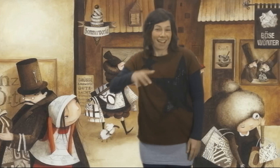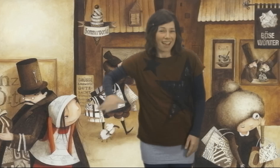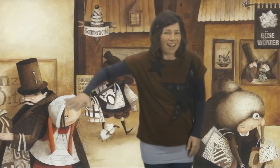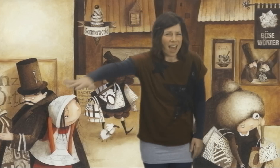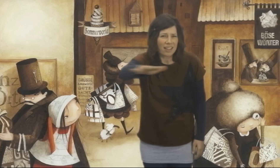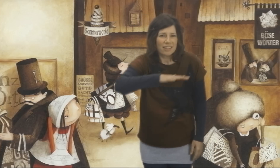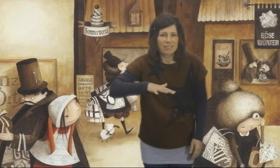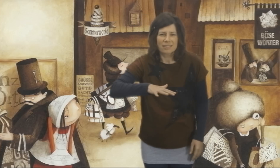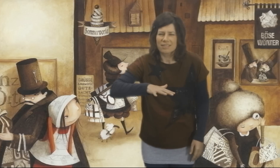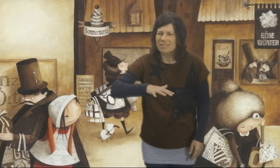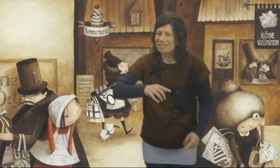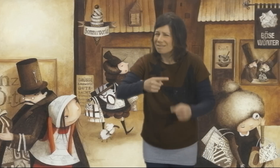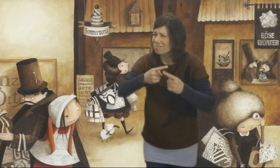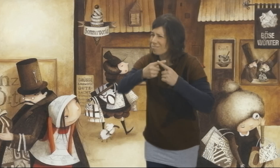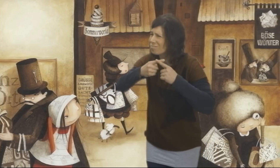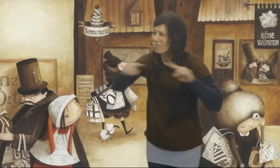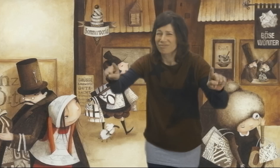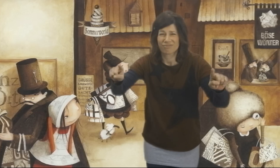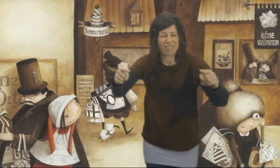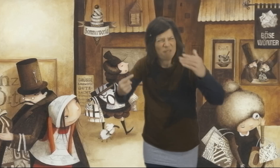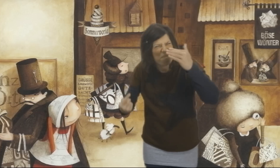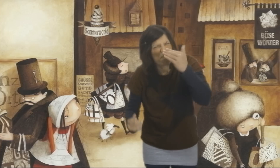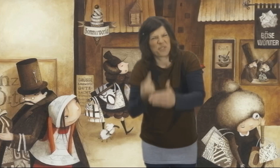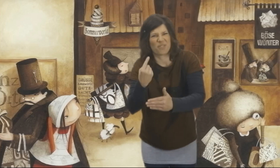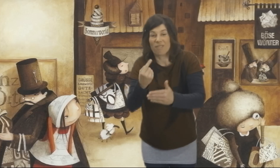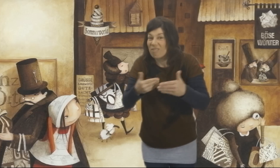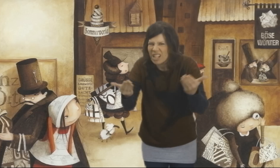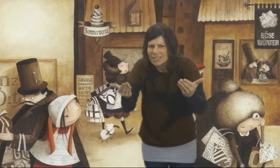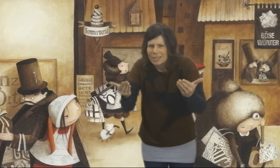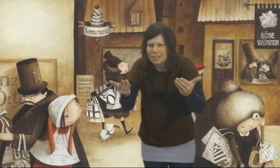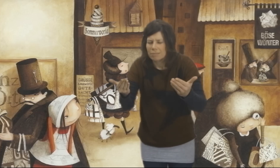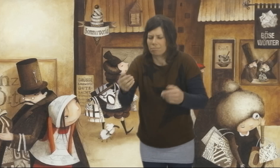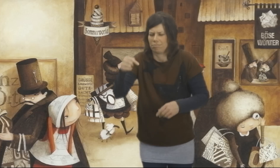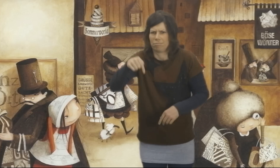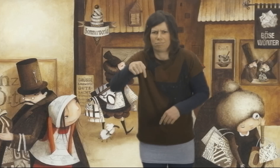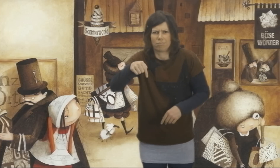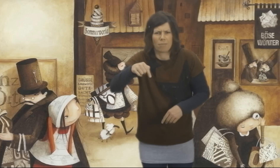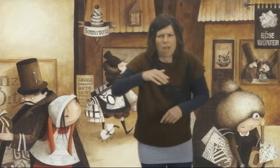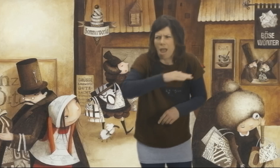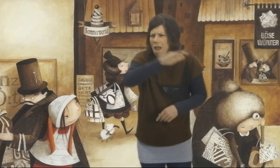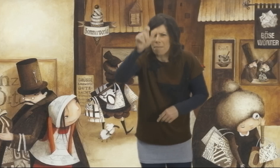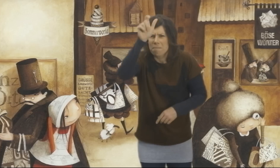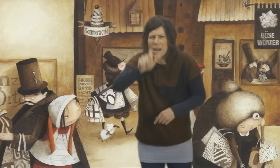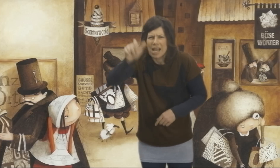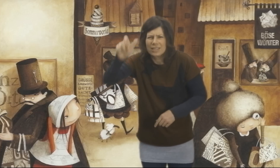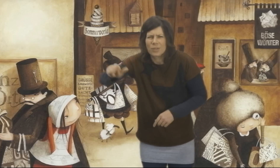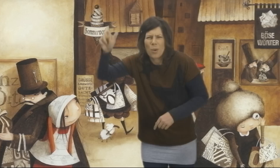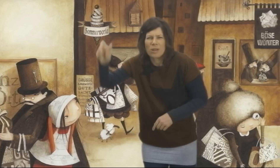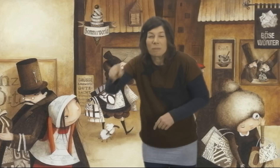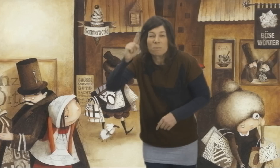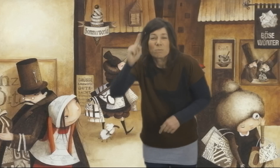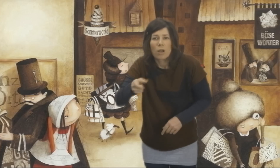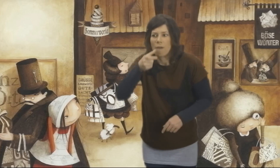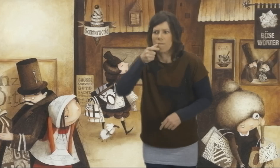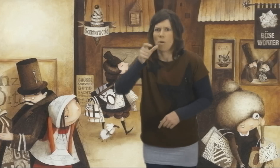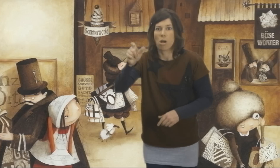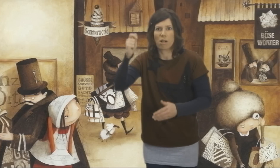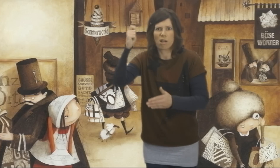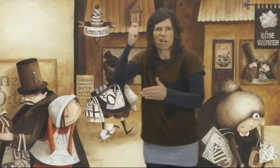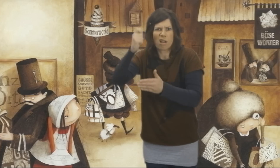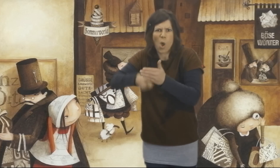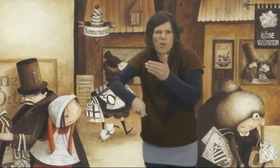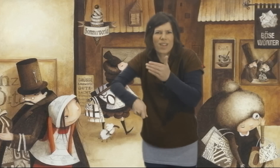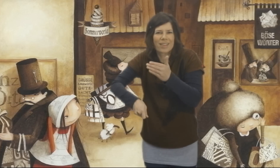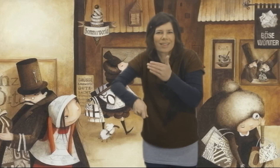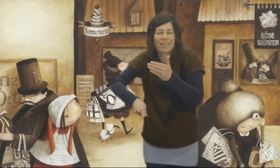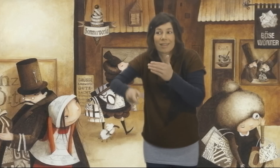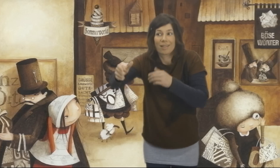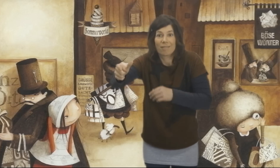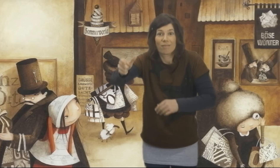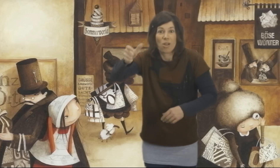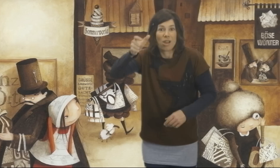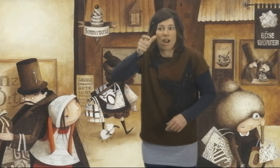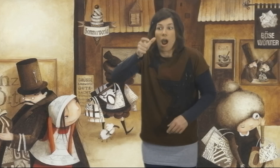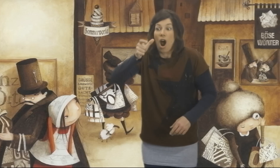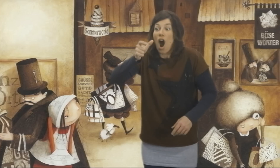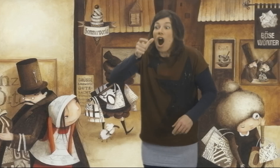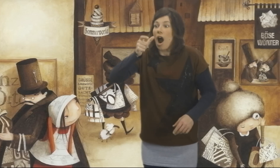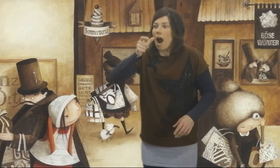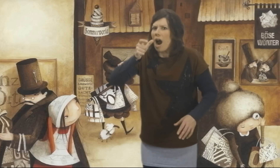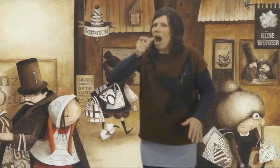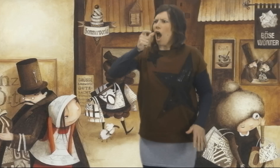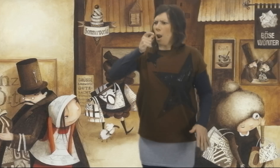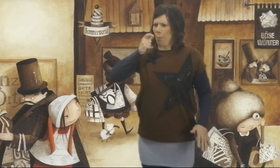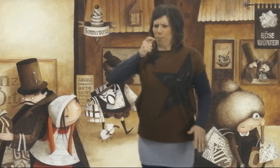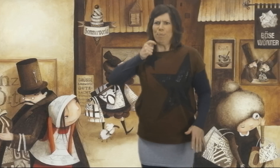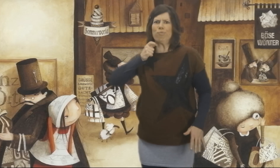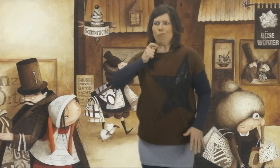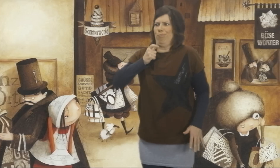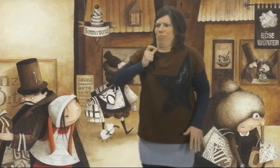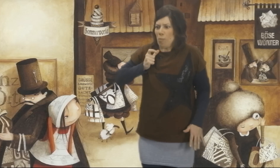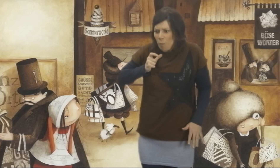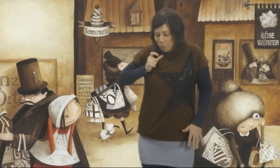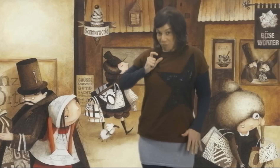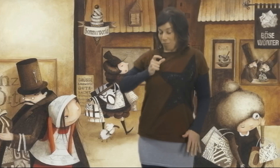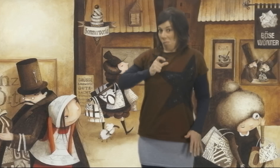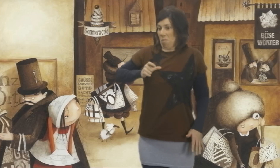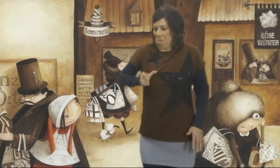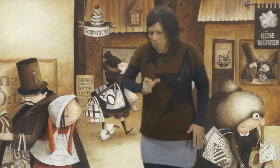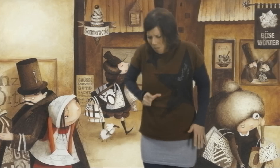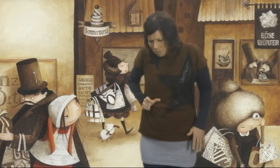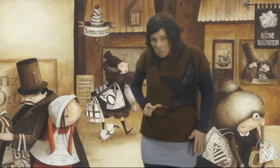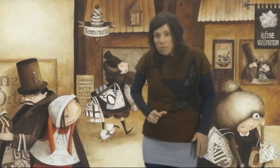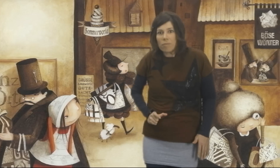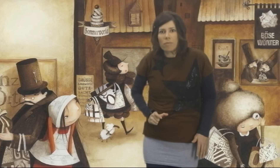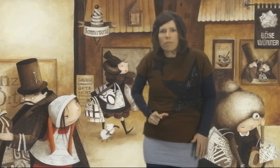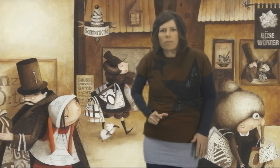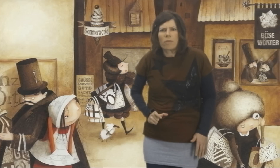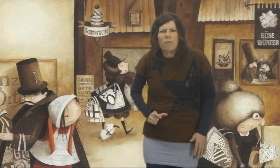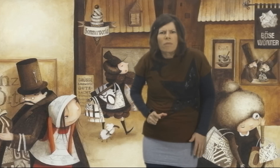In this strange place people have to buy and swallow words ...